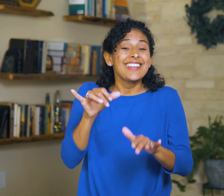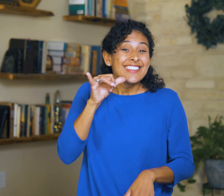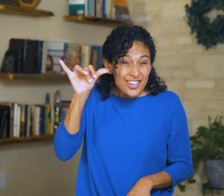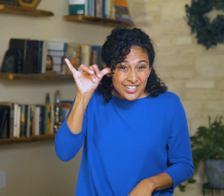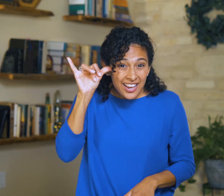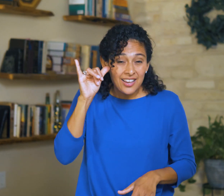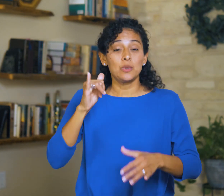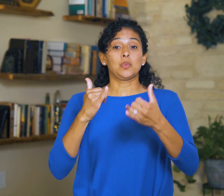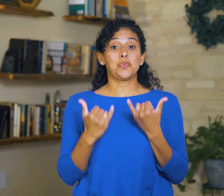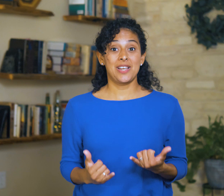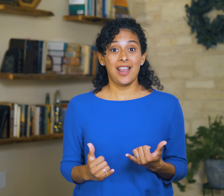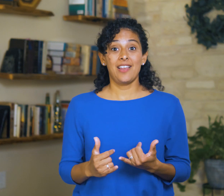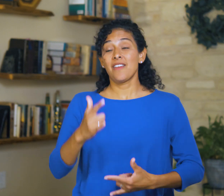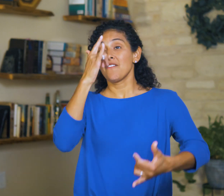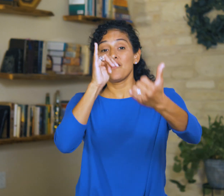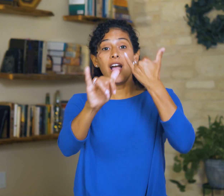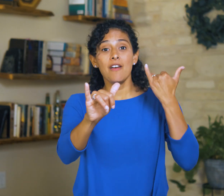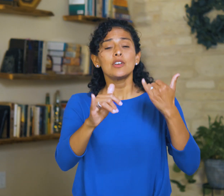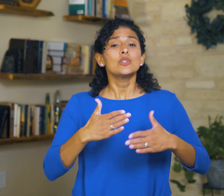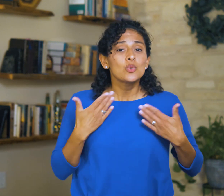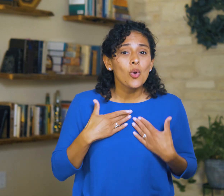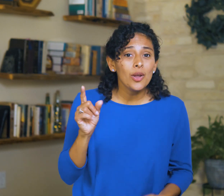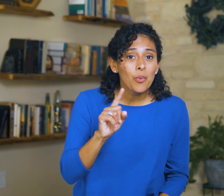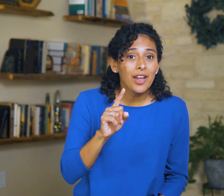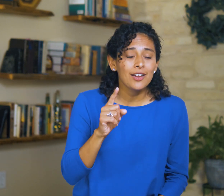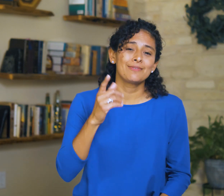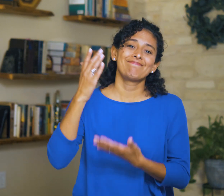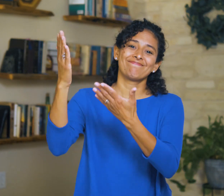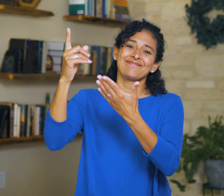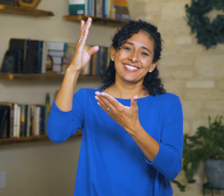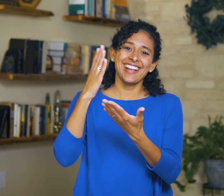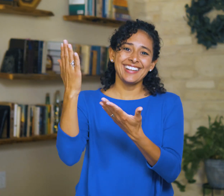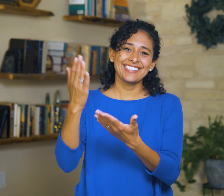Yesterday, today, and forever, He is where the joy is!